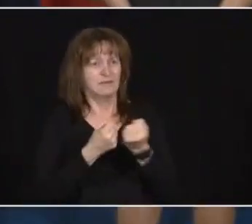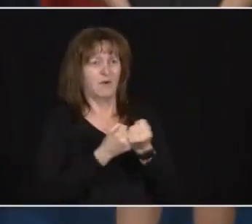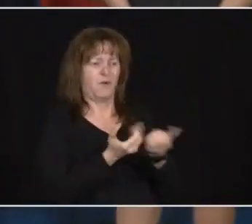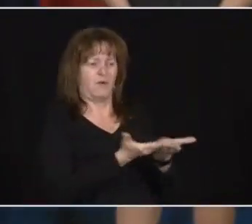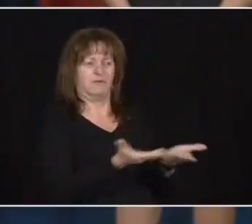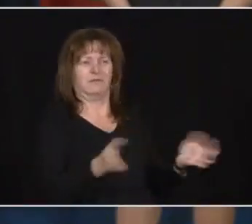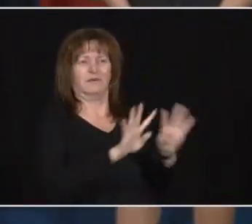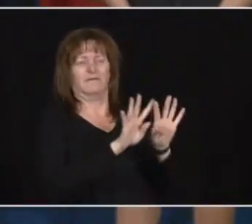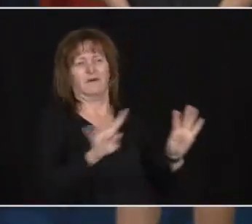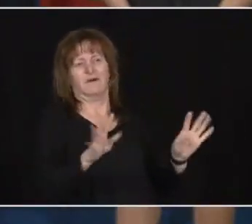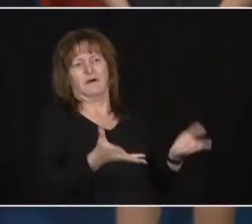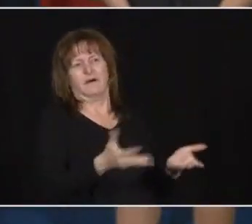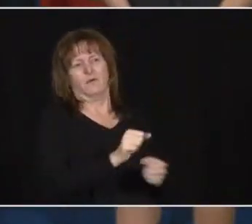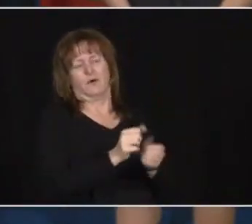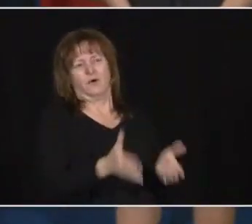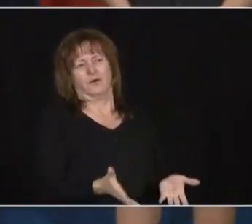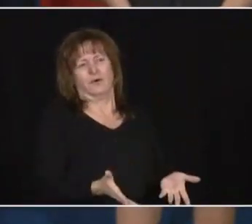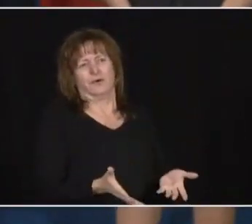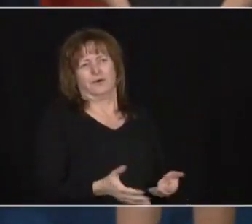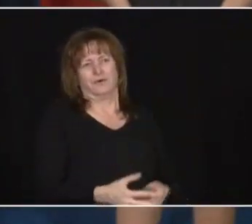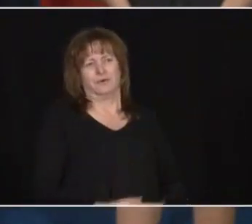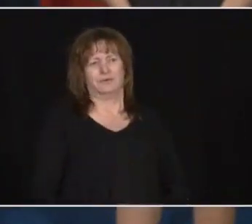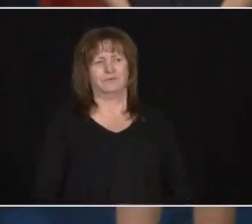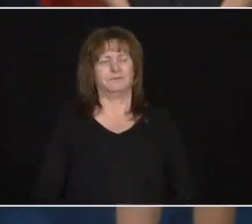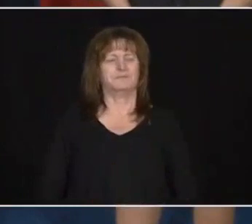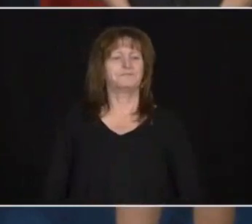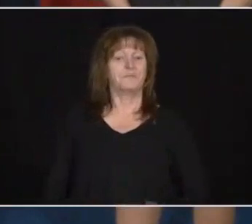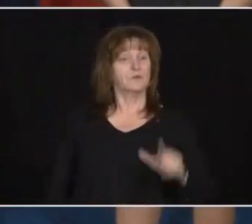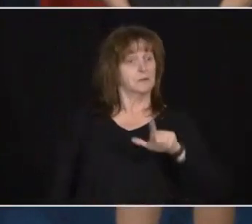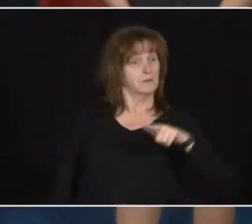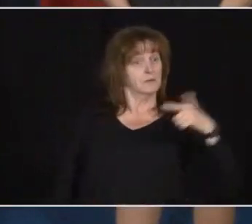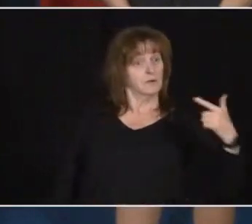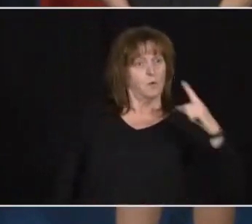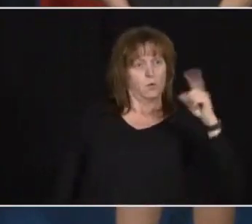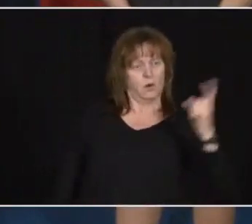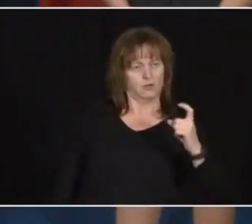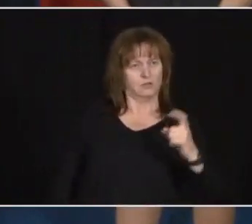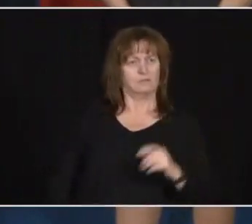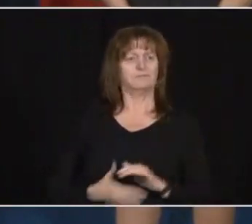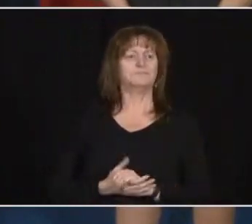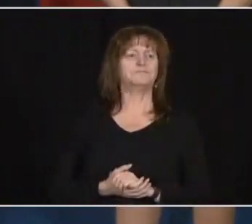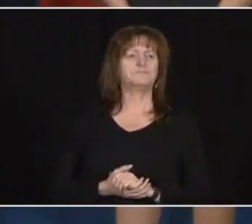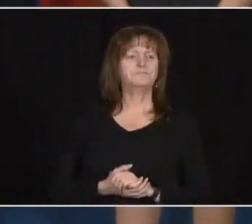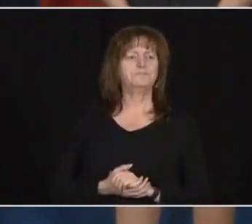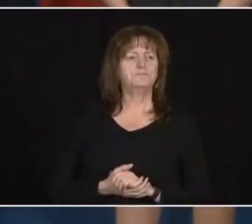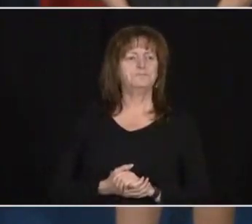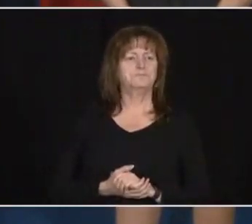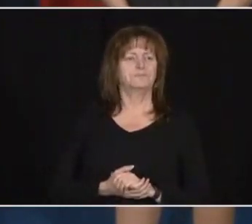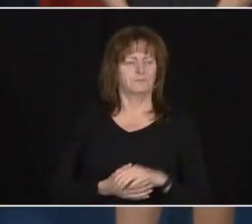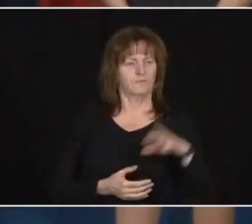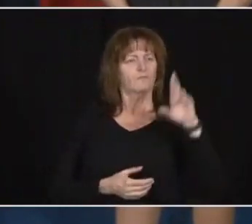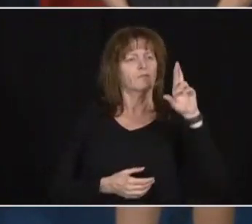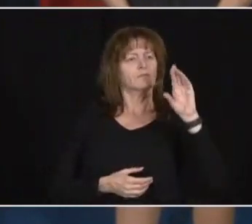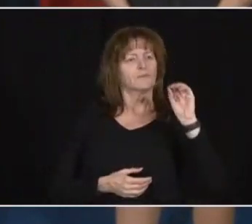We'll go to the phone line for questions. First question, Robert Benzie from the Toronto Star. Good afternoon, premier.